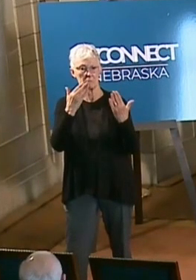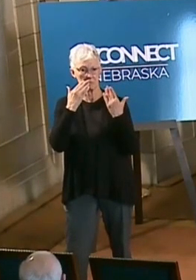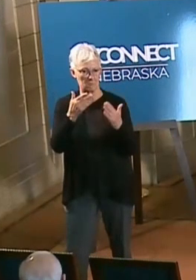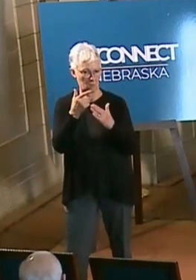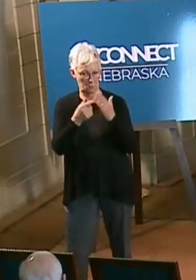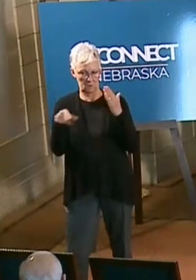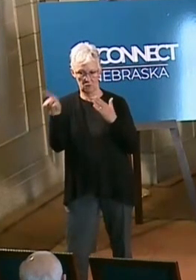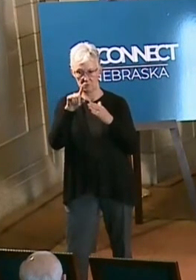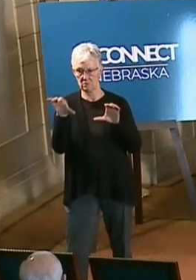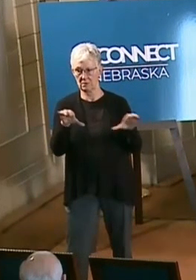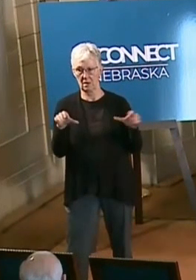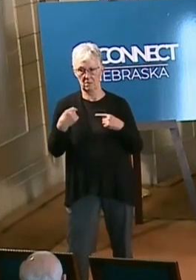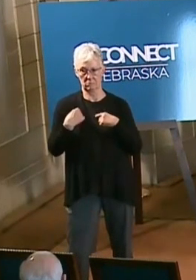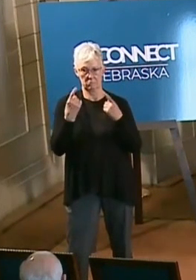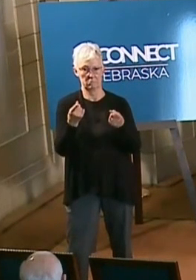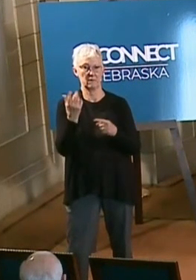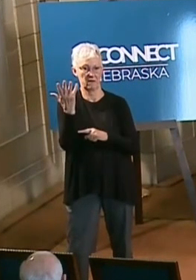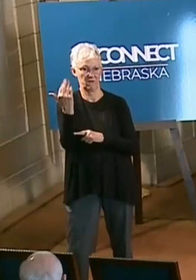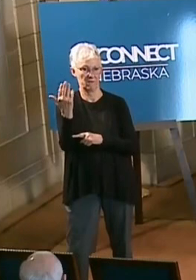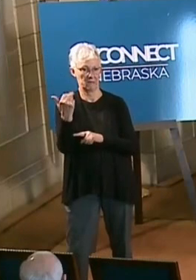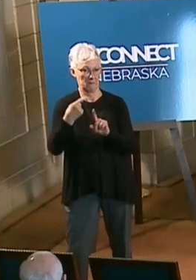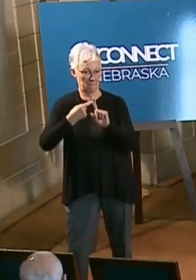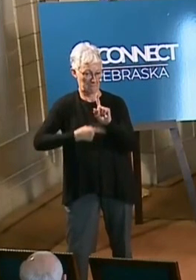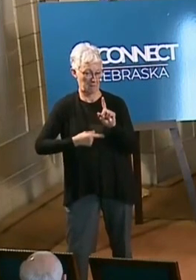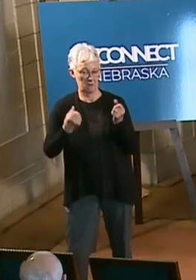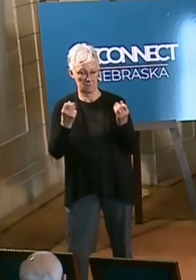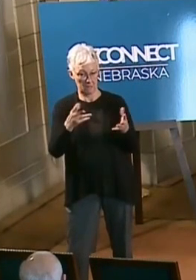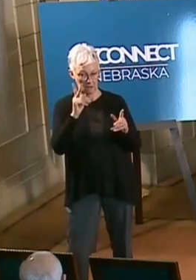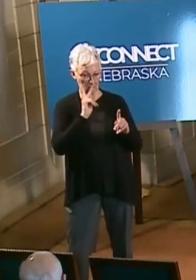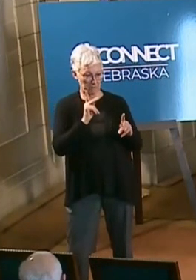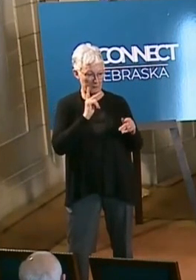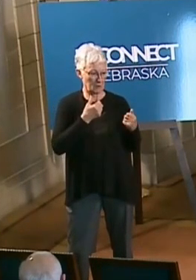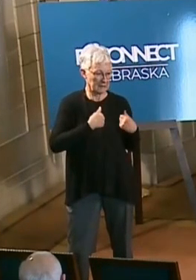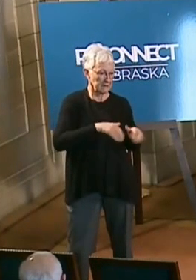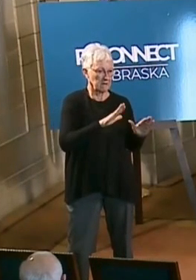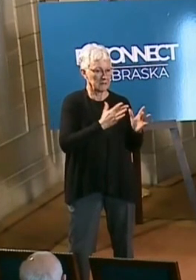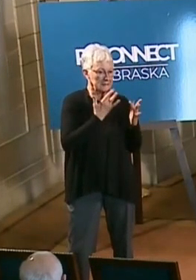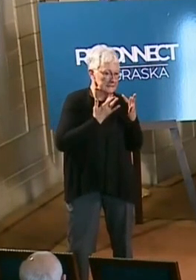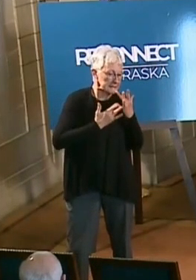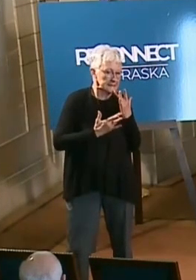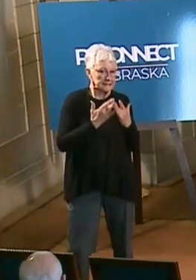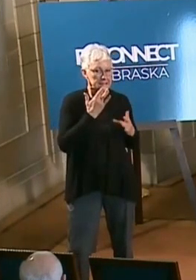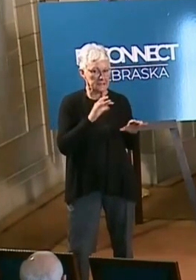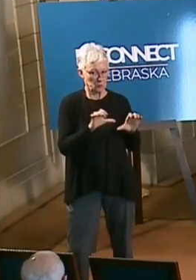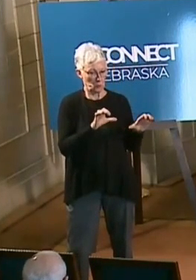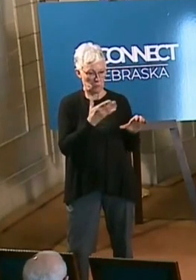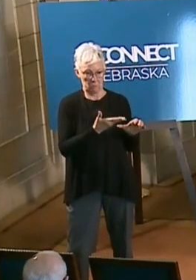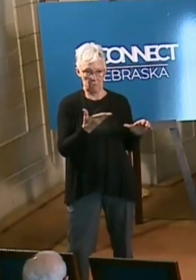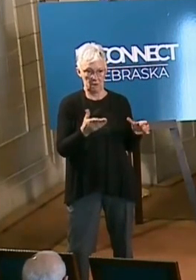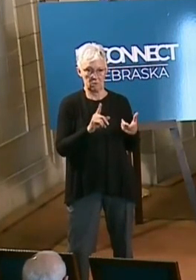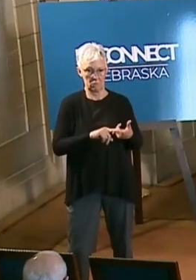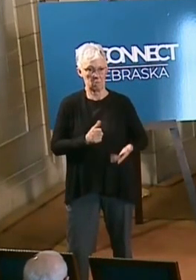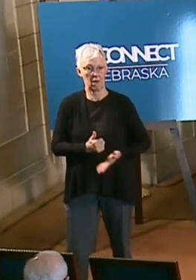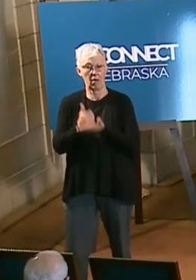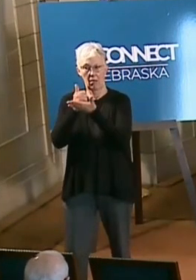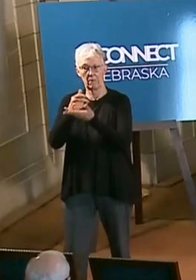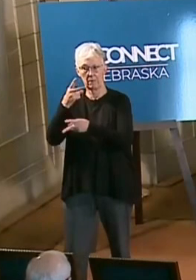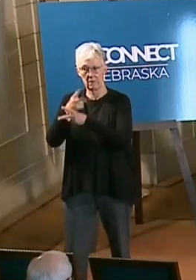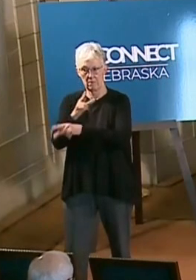THE SACRIFICES THEY HAVE MADE TO CONTROL THE SPREAD OF THE VIRUS, TO PRESERVE OUR HOSPITAL